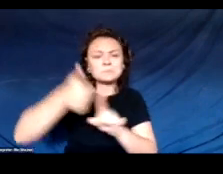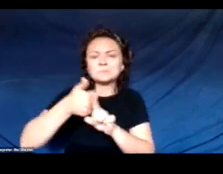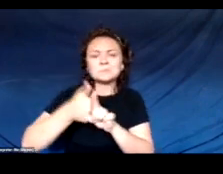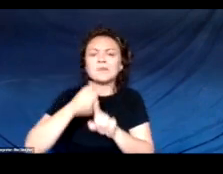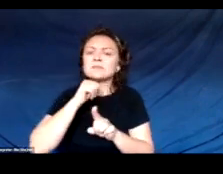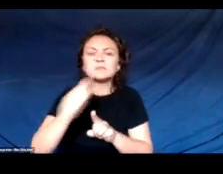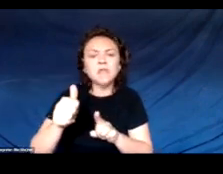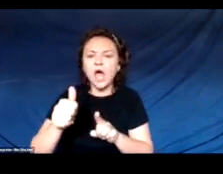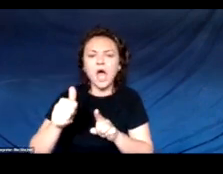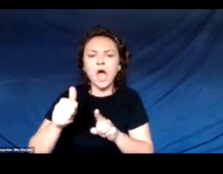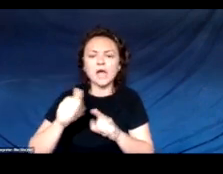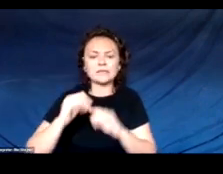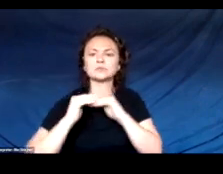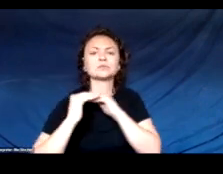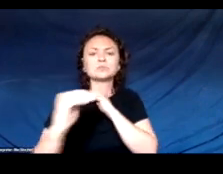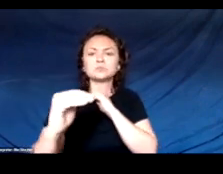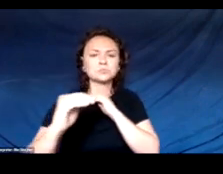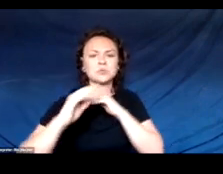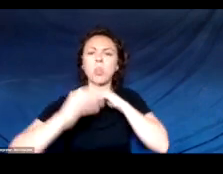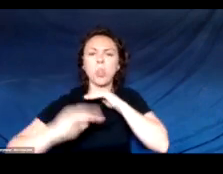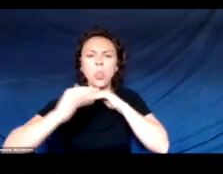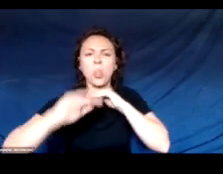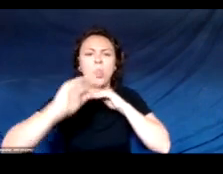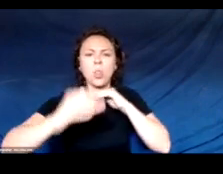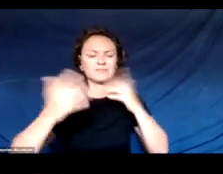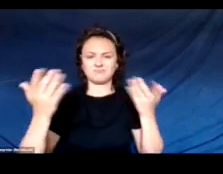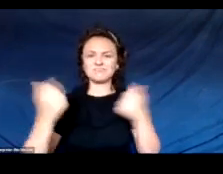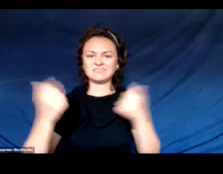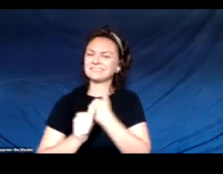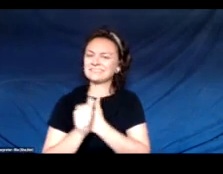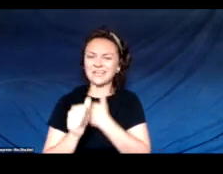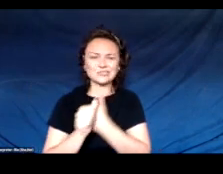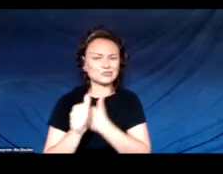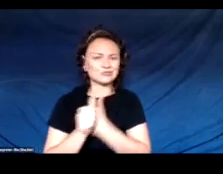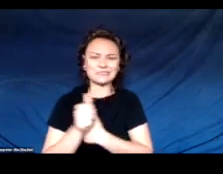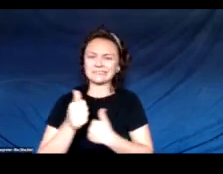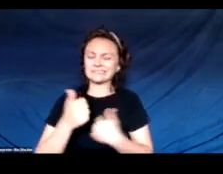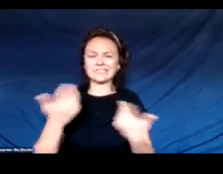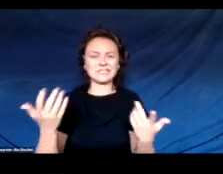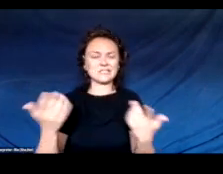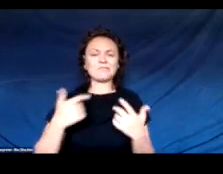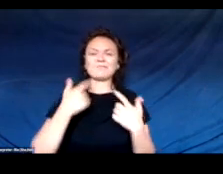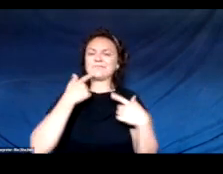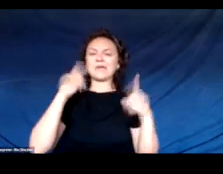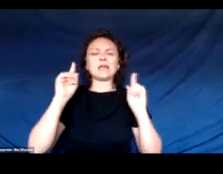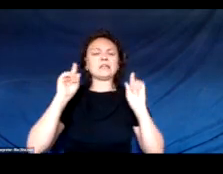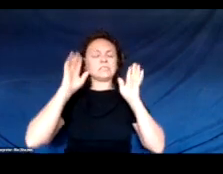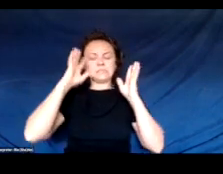like it's a safety hazard. Finally, we have to like stop.